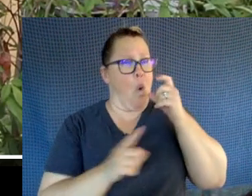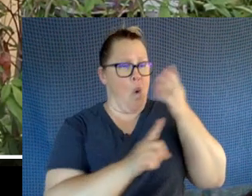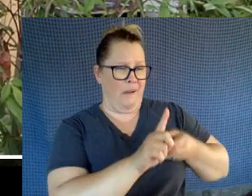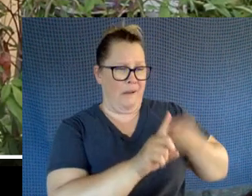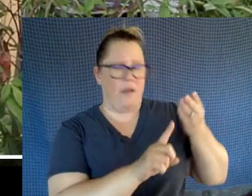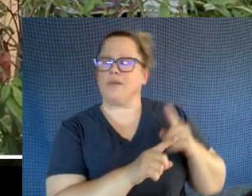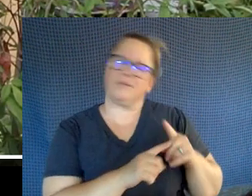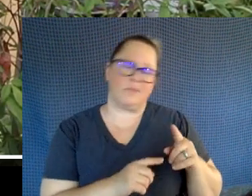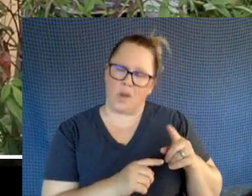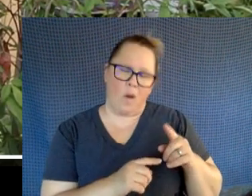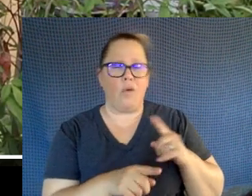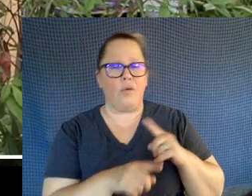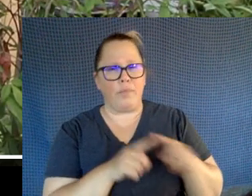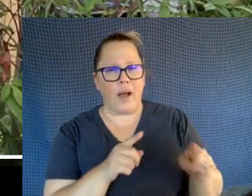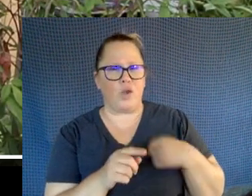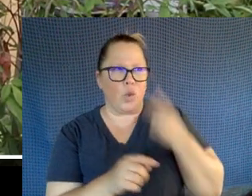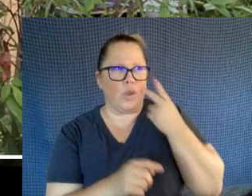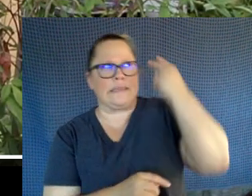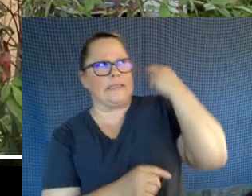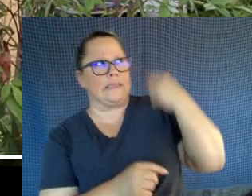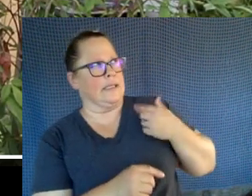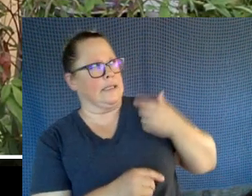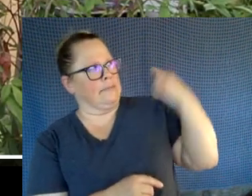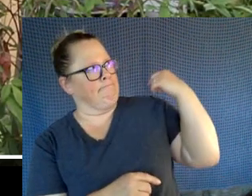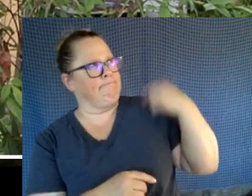right there. He was supposed to have had a lot of cats in